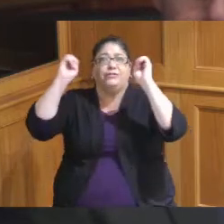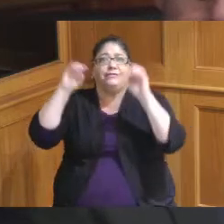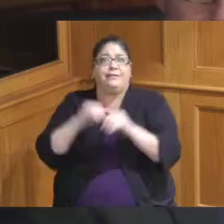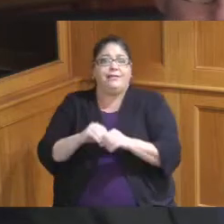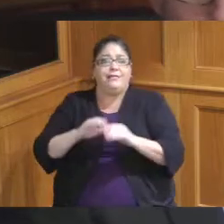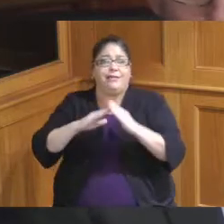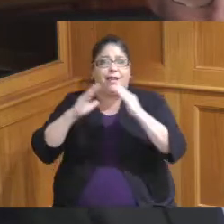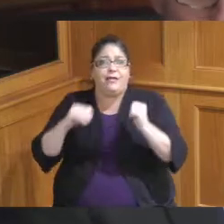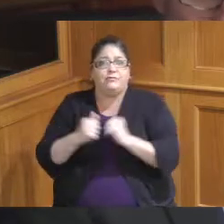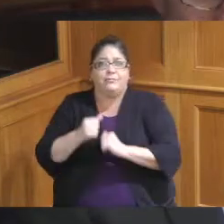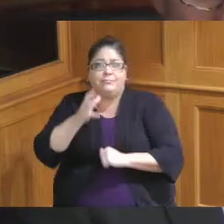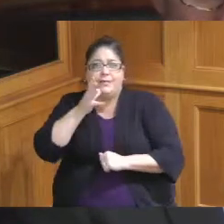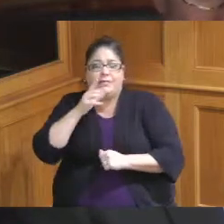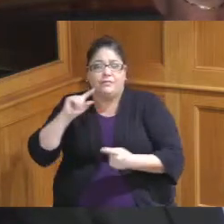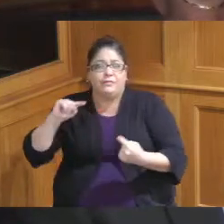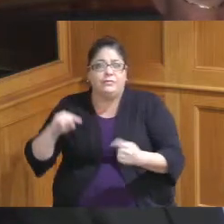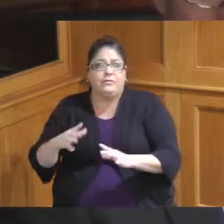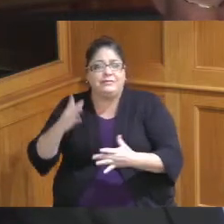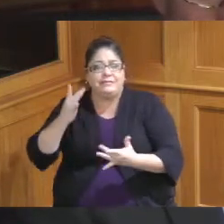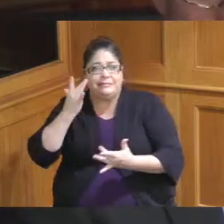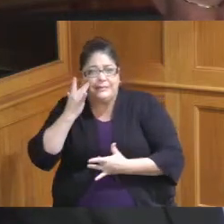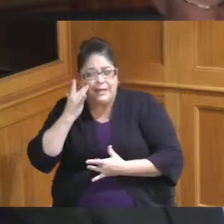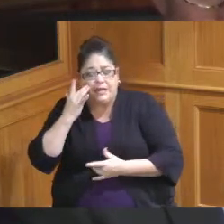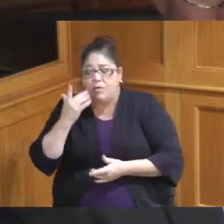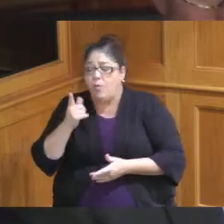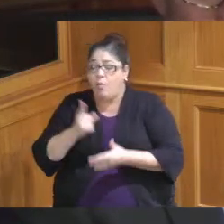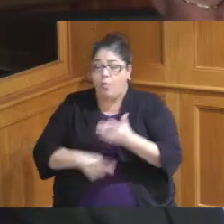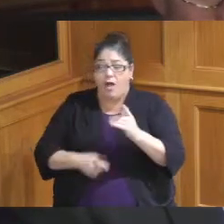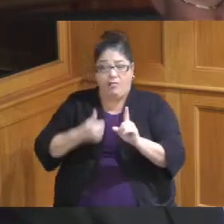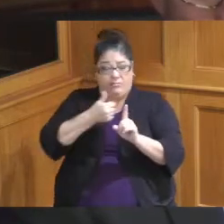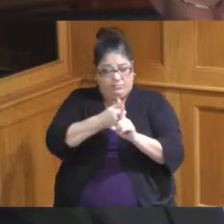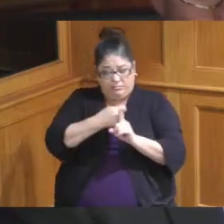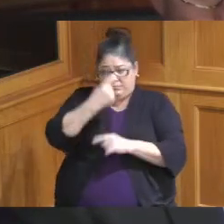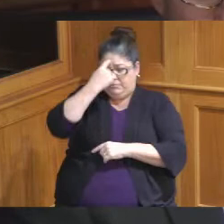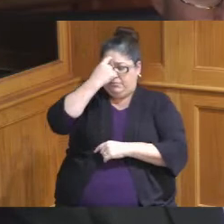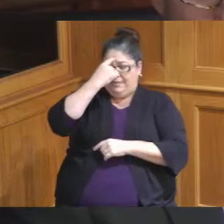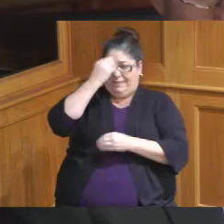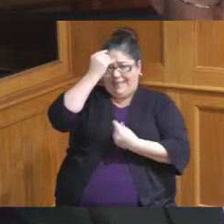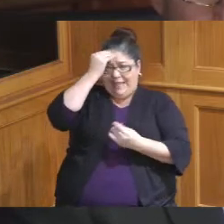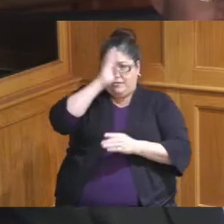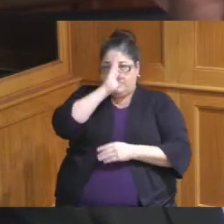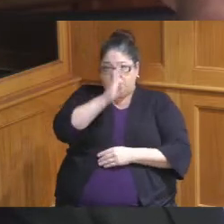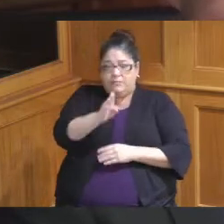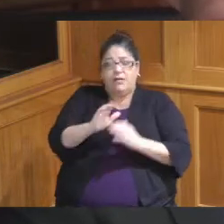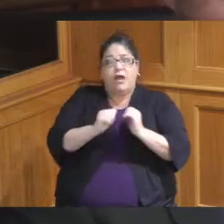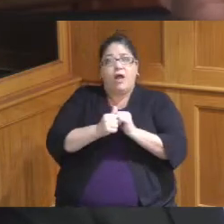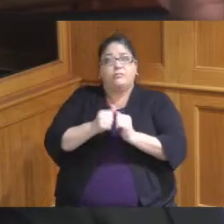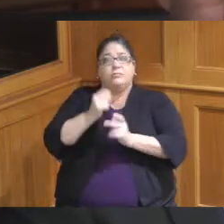imagine what kind of resiliencies that took on your part to figure out how to contend with that